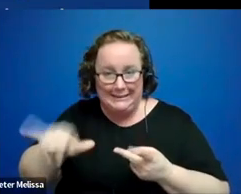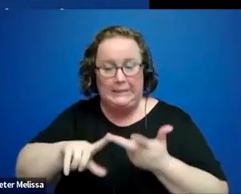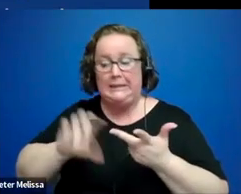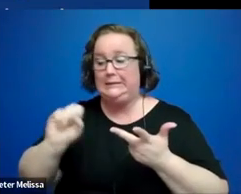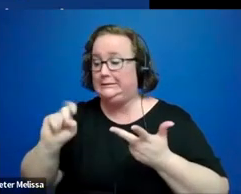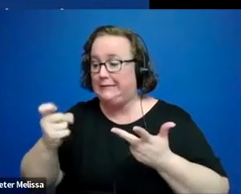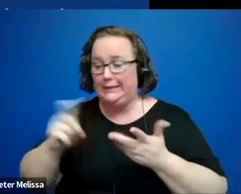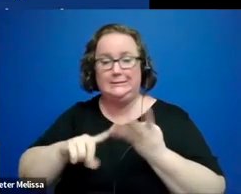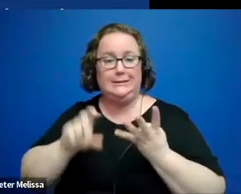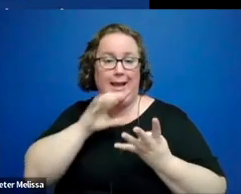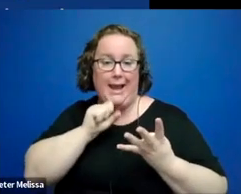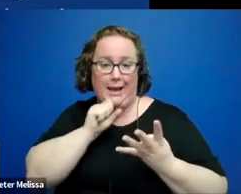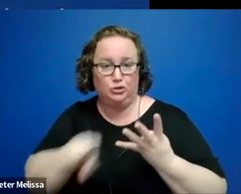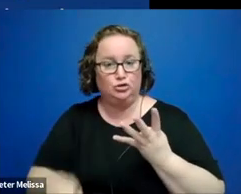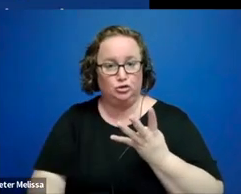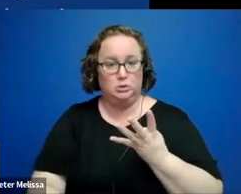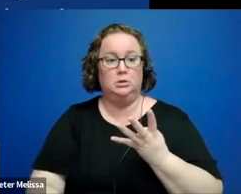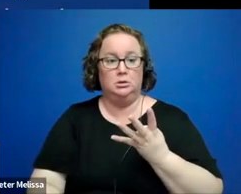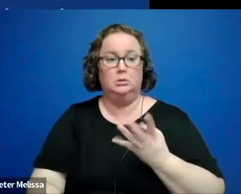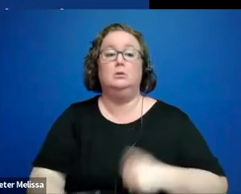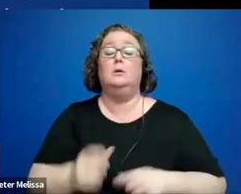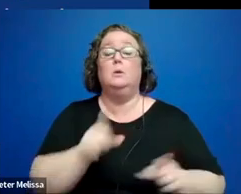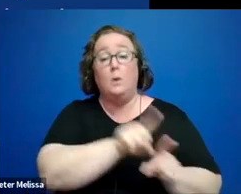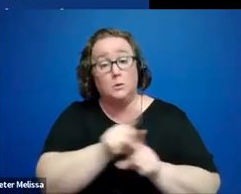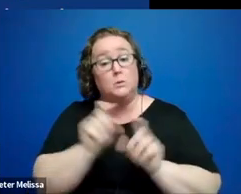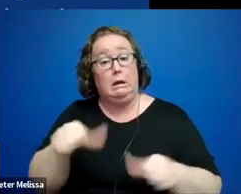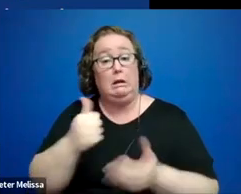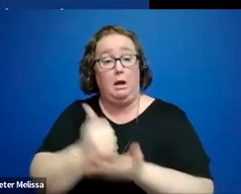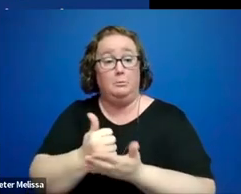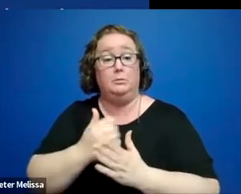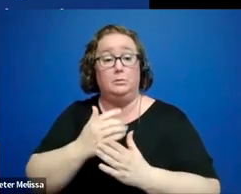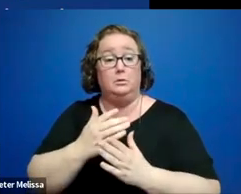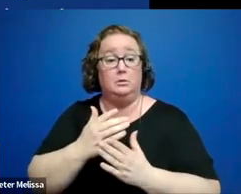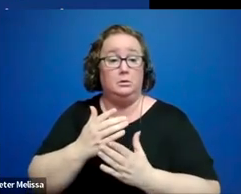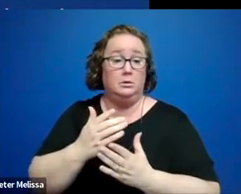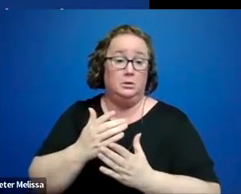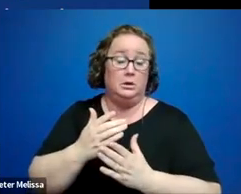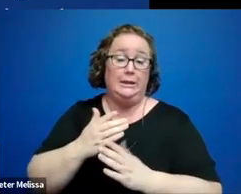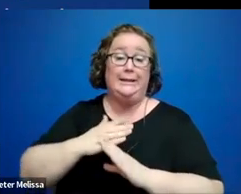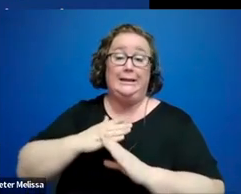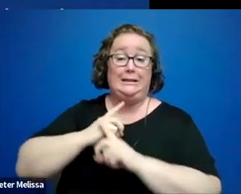It can help defend Medicaid by providing